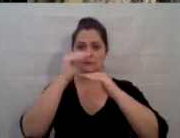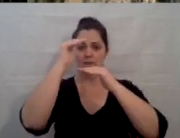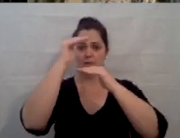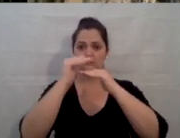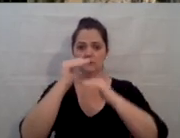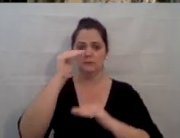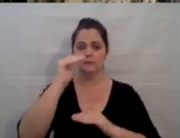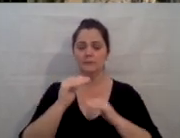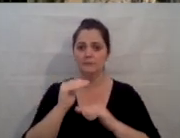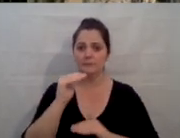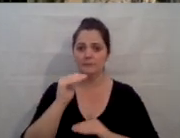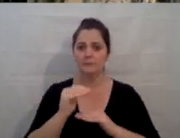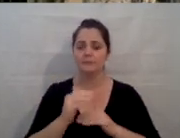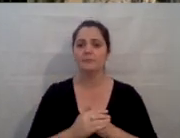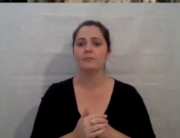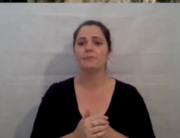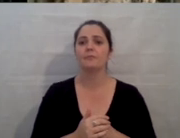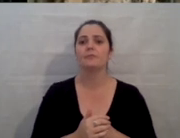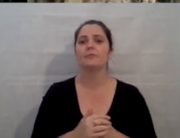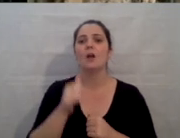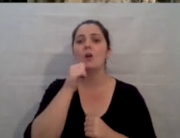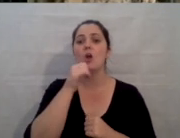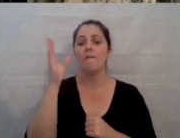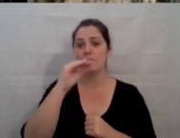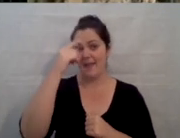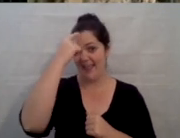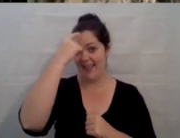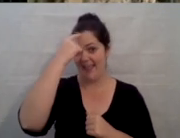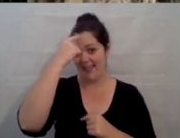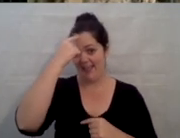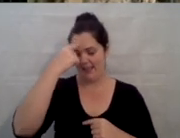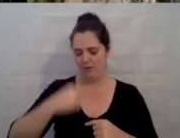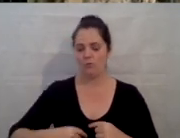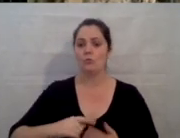So again I know from the top of the head to the anatomical centre – which is not my whole stick, it's about there –